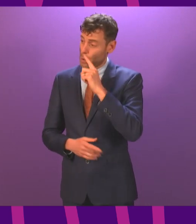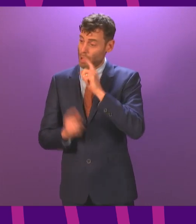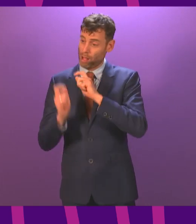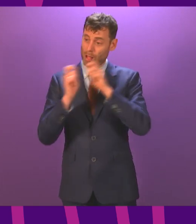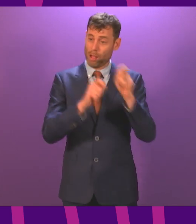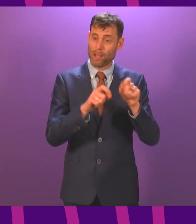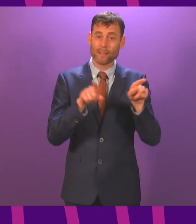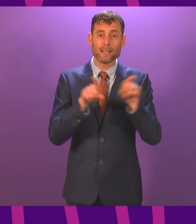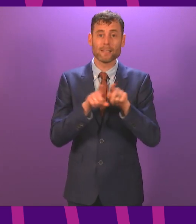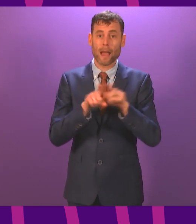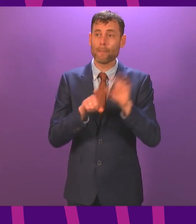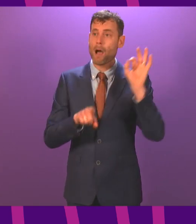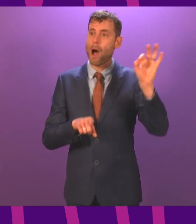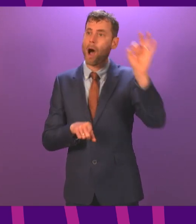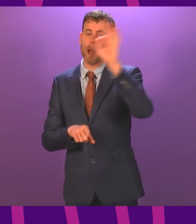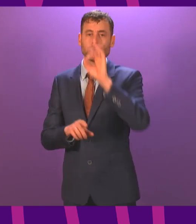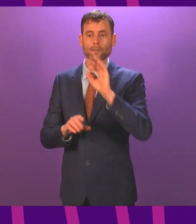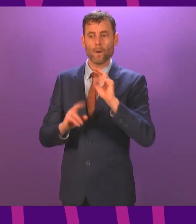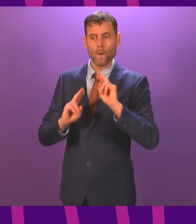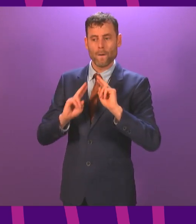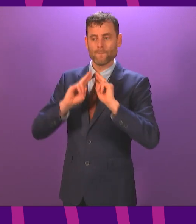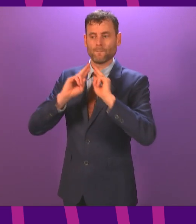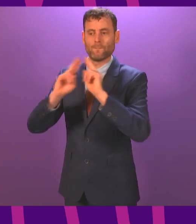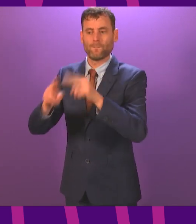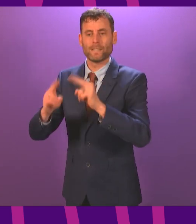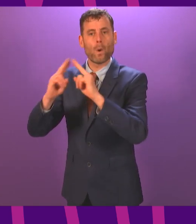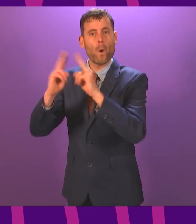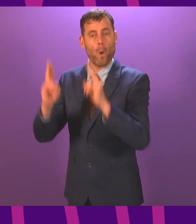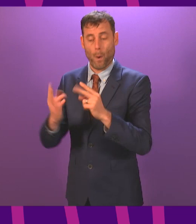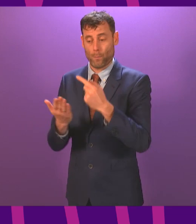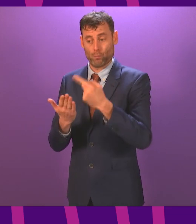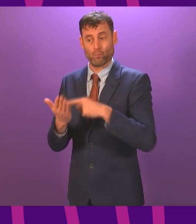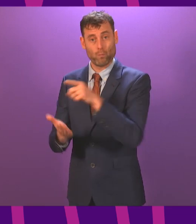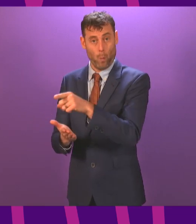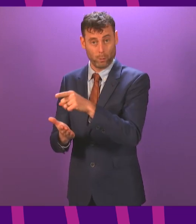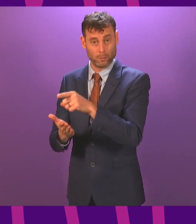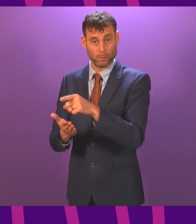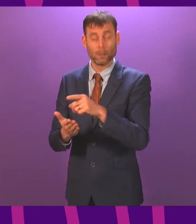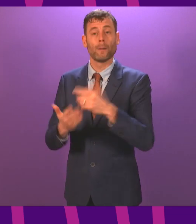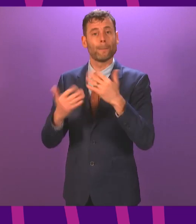mirroring the islands home visit rules in the rest of the Highlands and Moray?